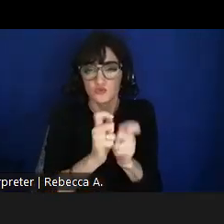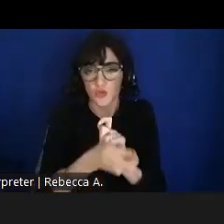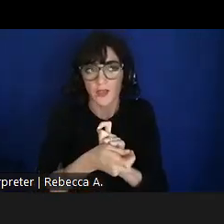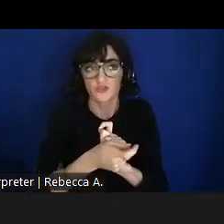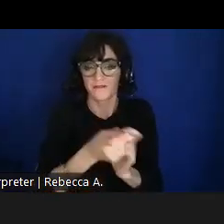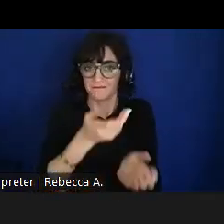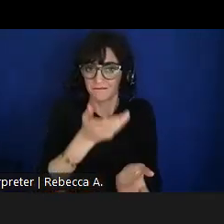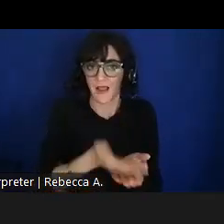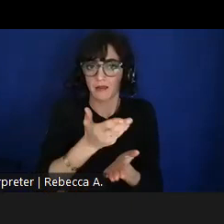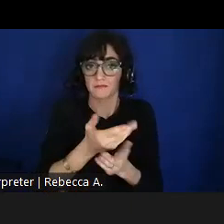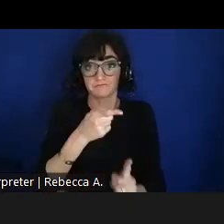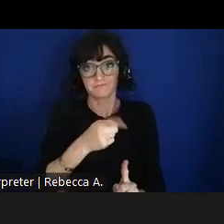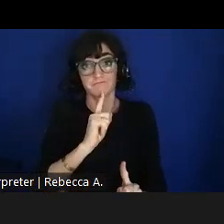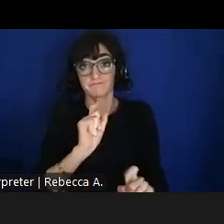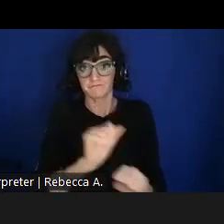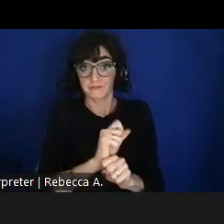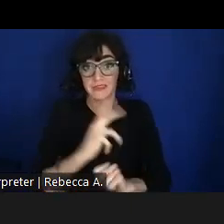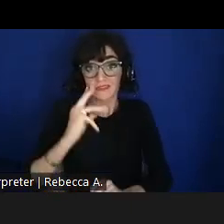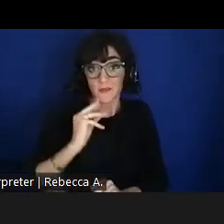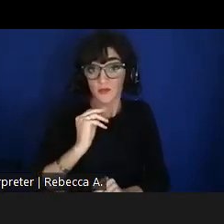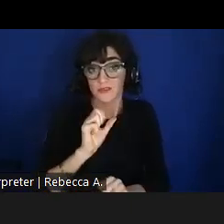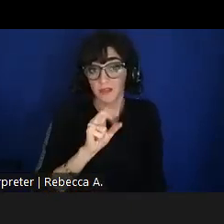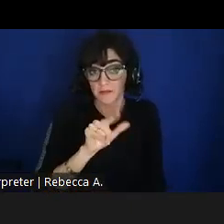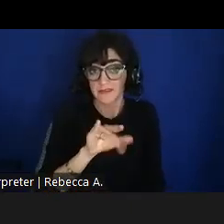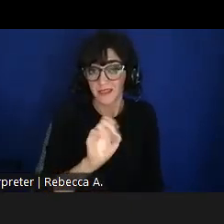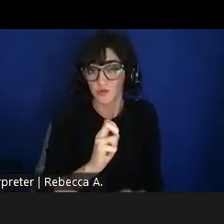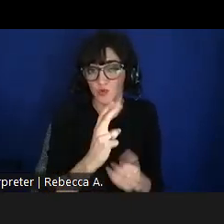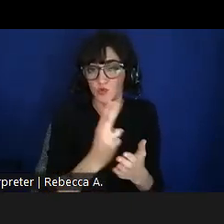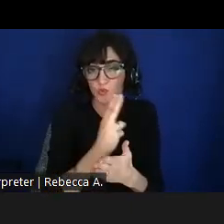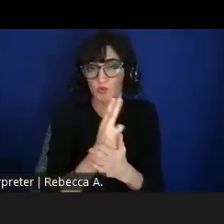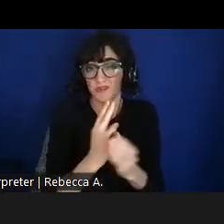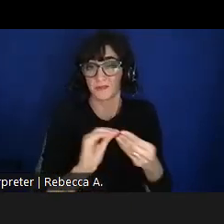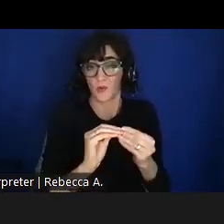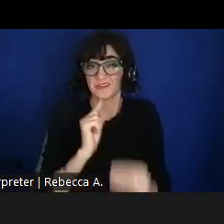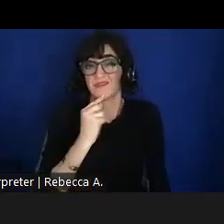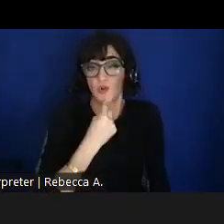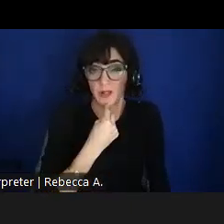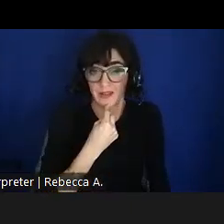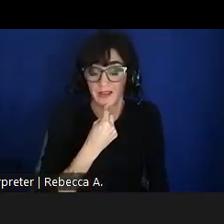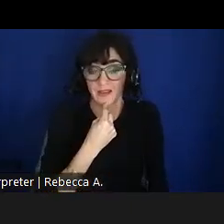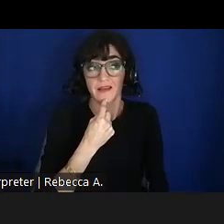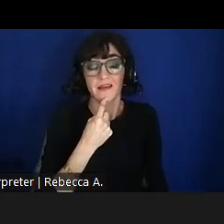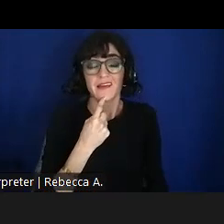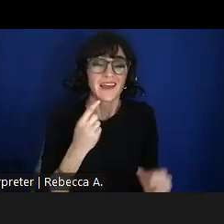and there's no um there's no like punishment or taking away of something that's going to